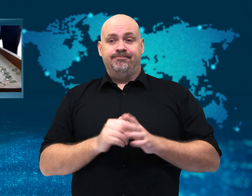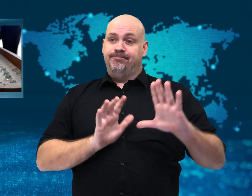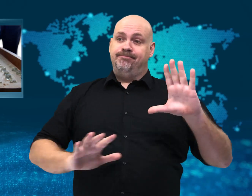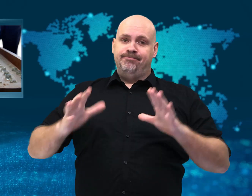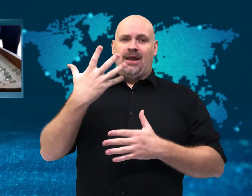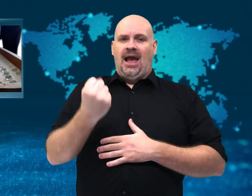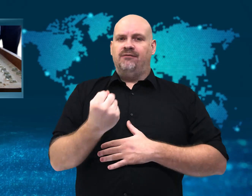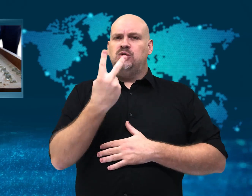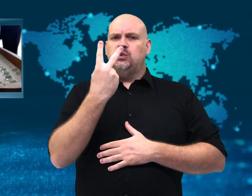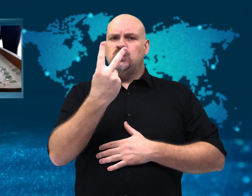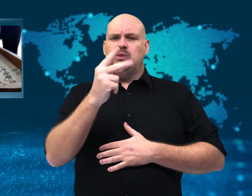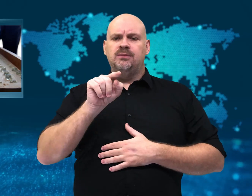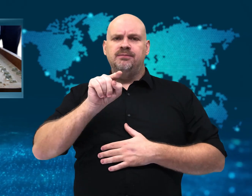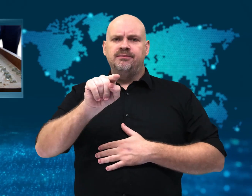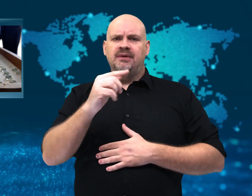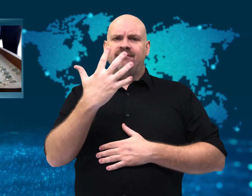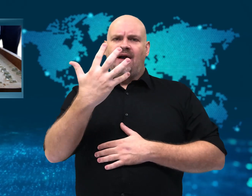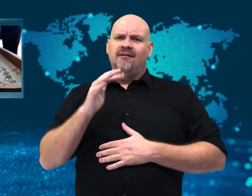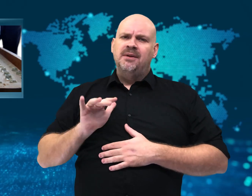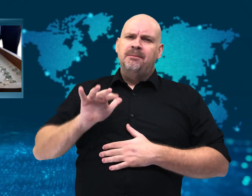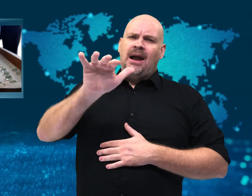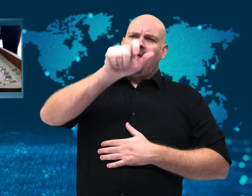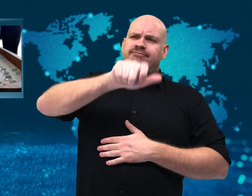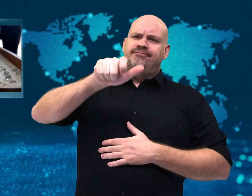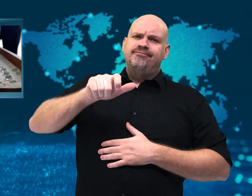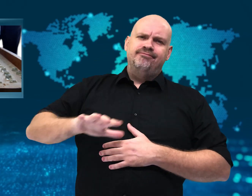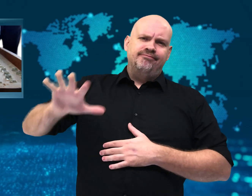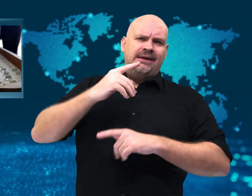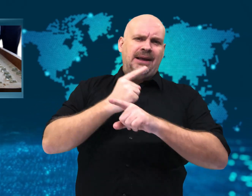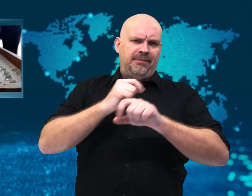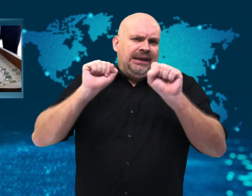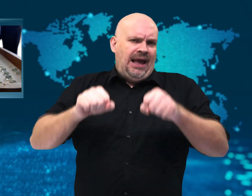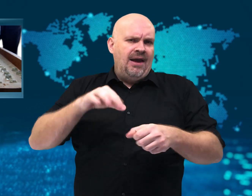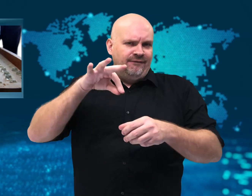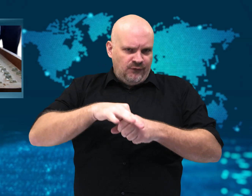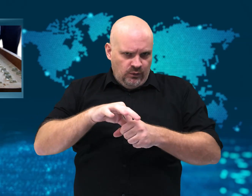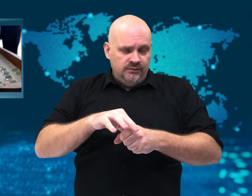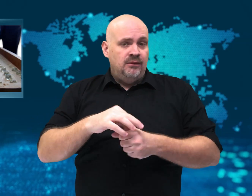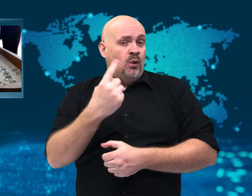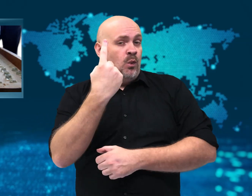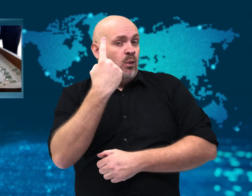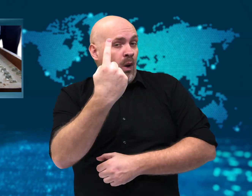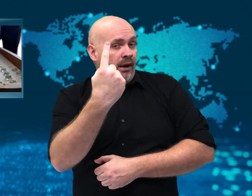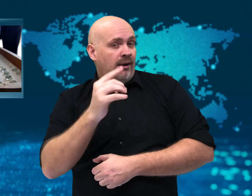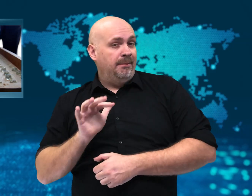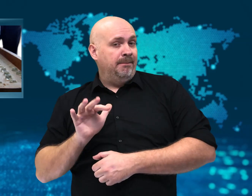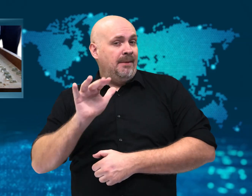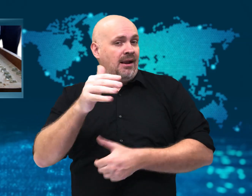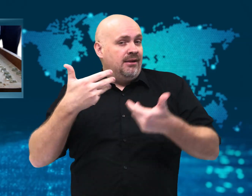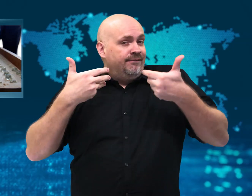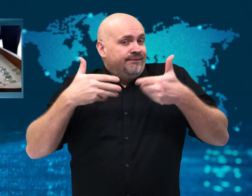marbles to signify their presidential choice by dropping